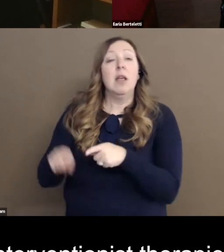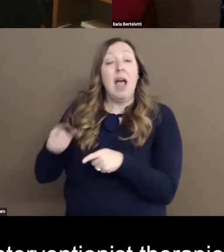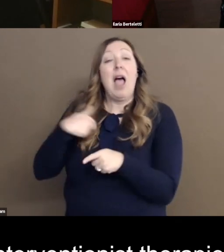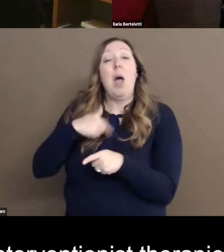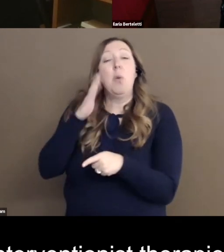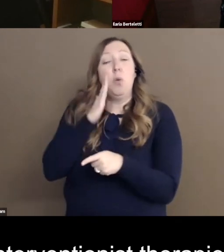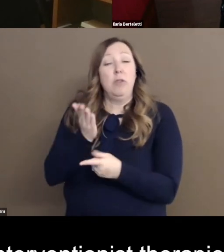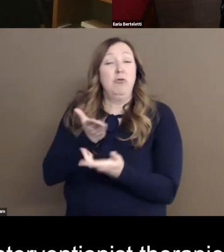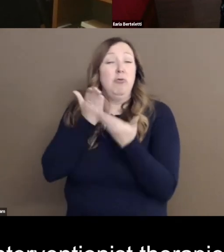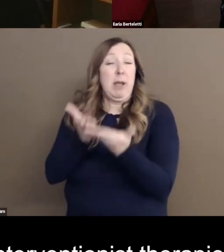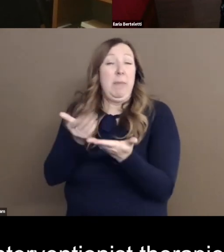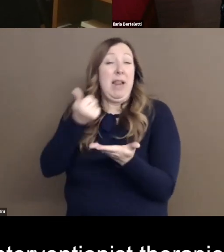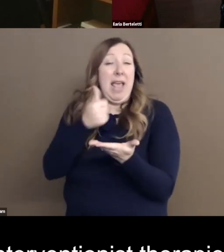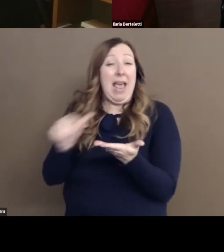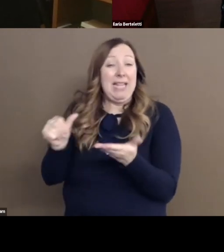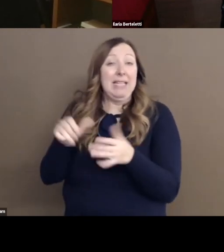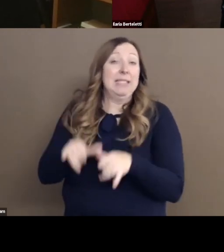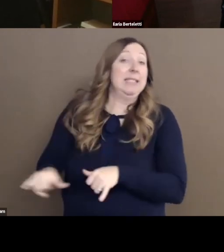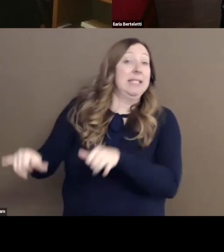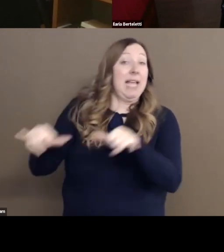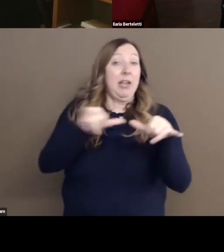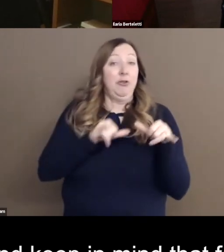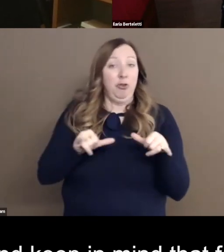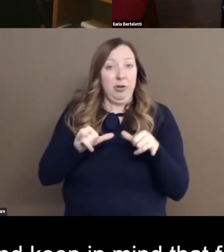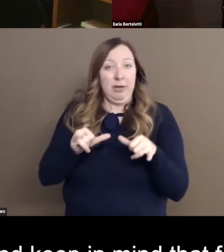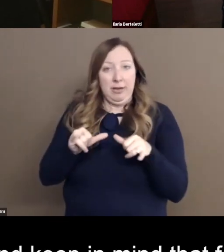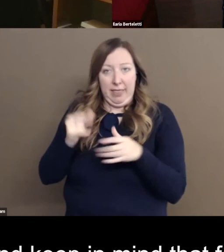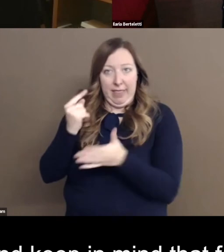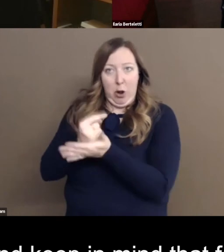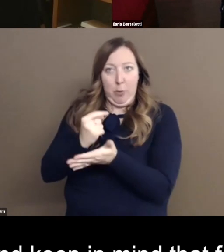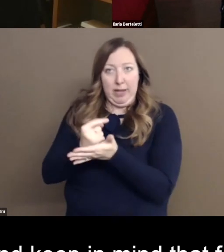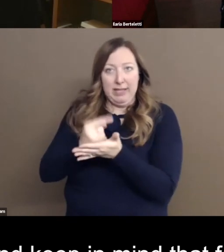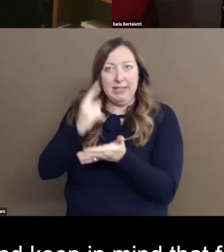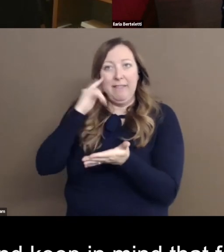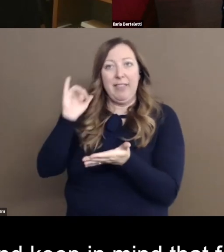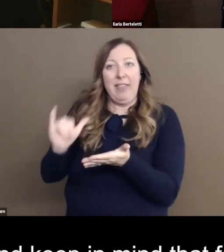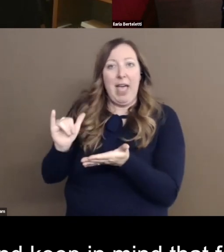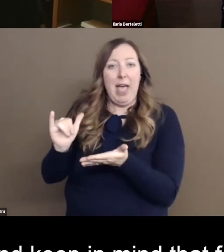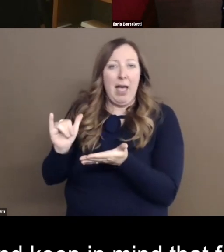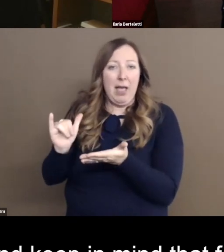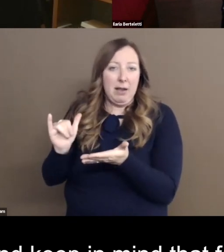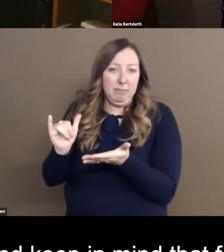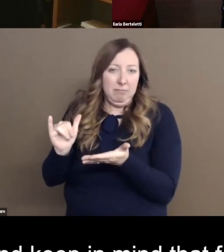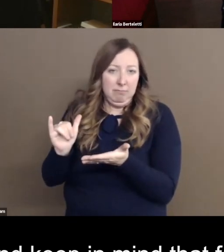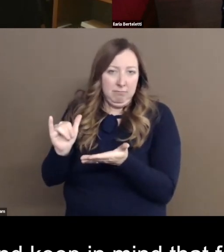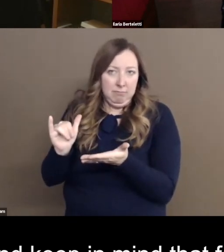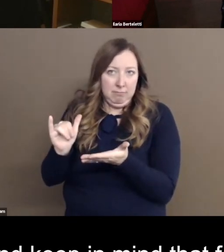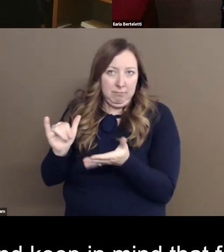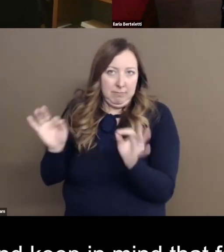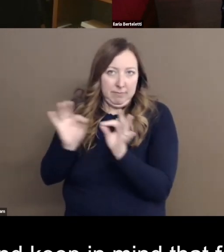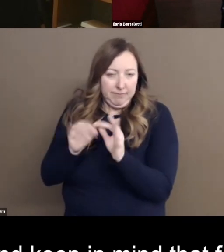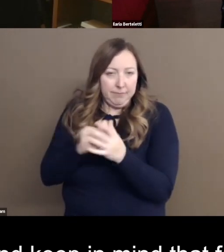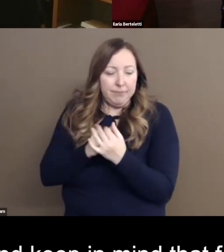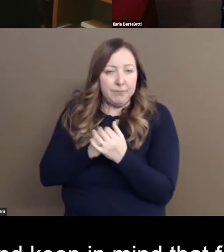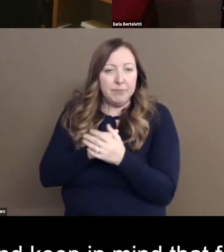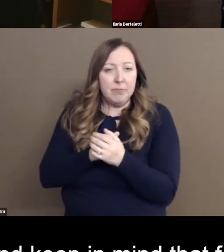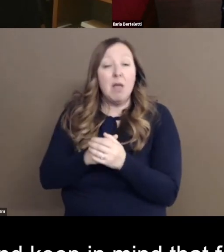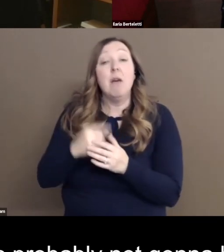people think matter and keep in mind that